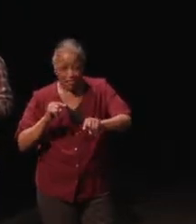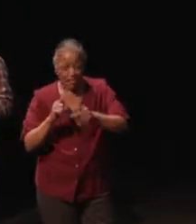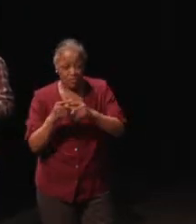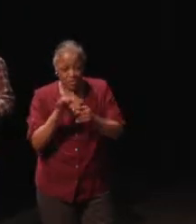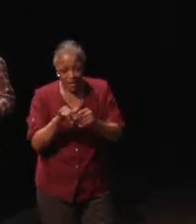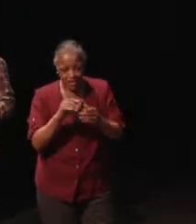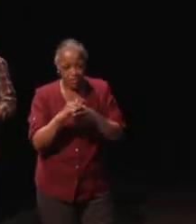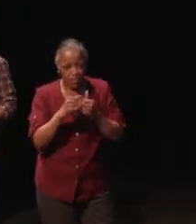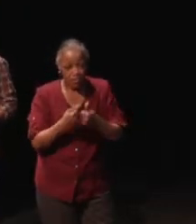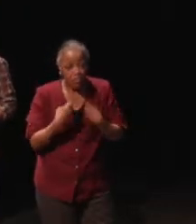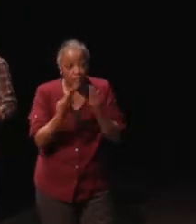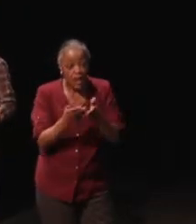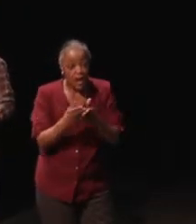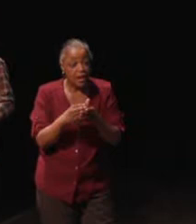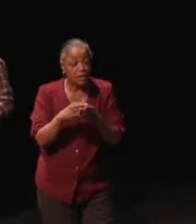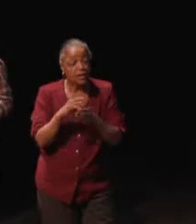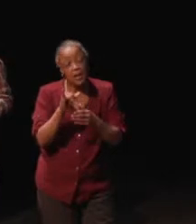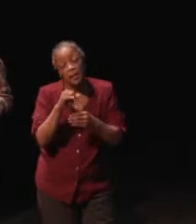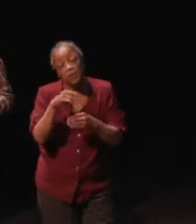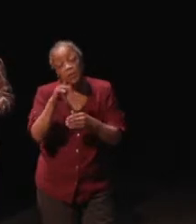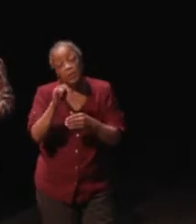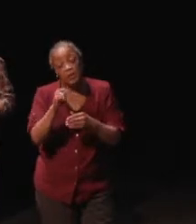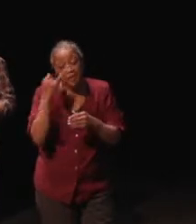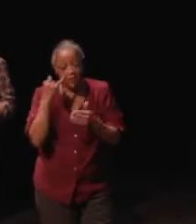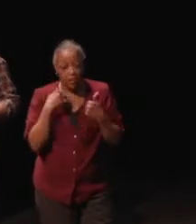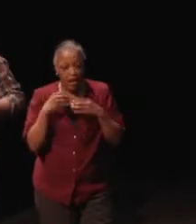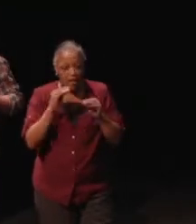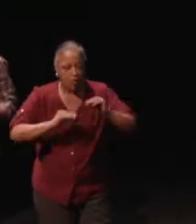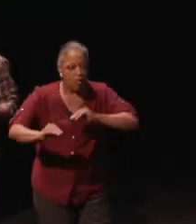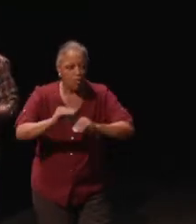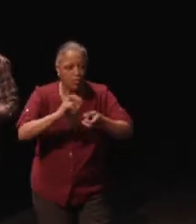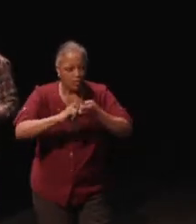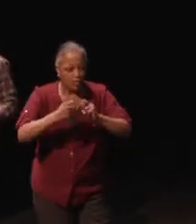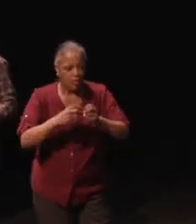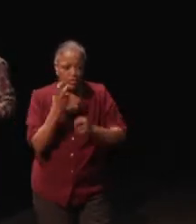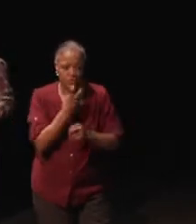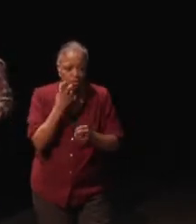So, being able to provide your input, if you have any difficulties or speech difficulties,